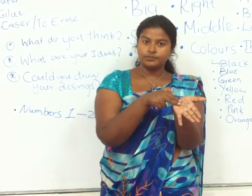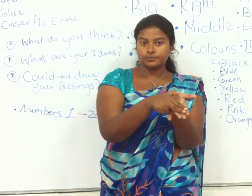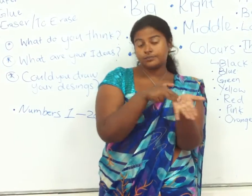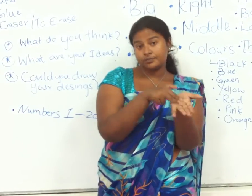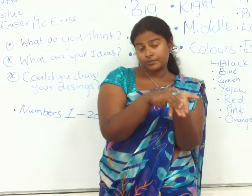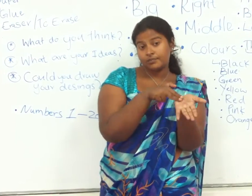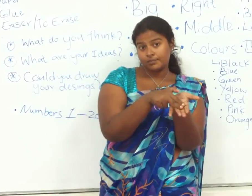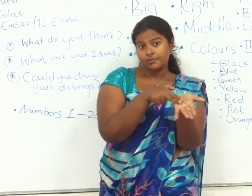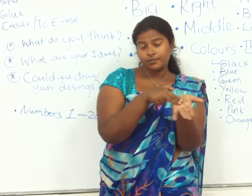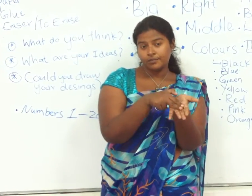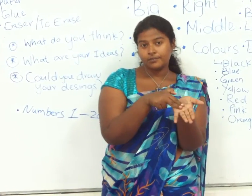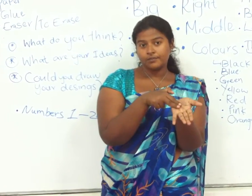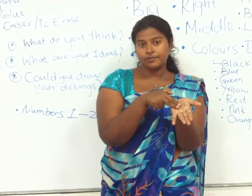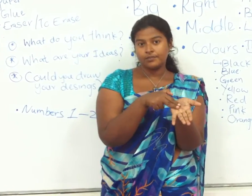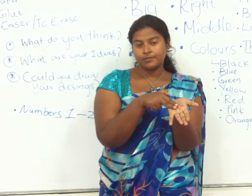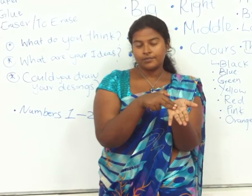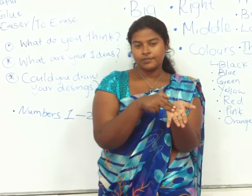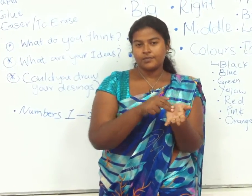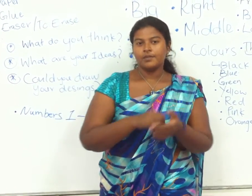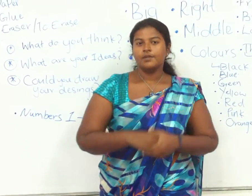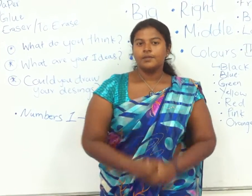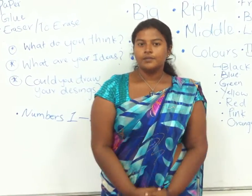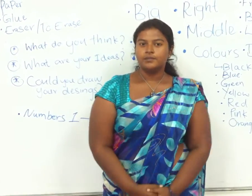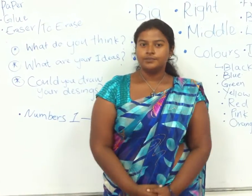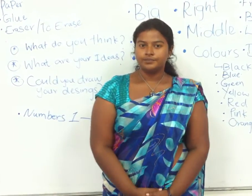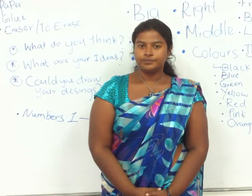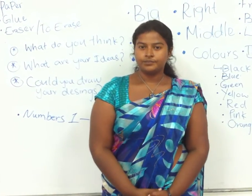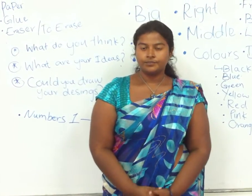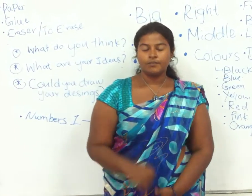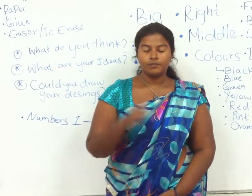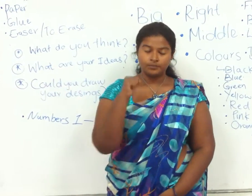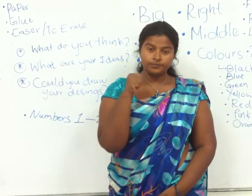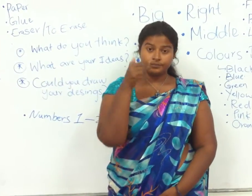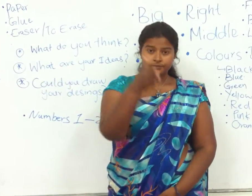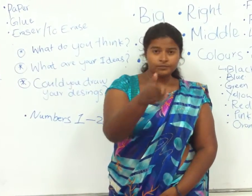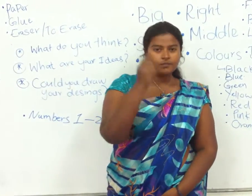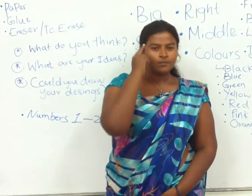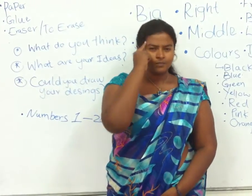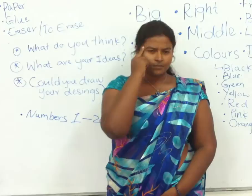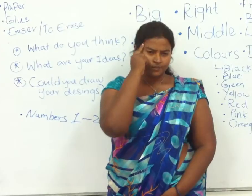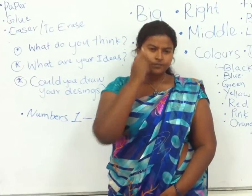To erase What do you think ?